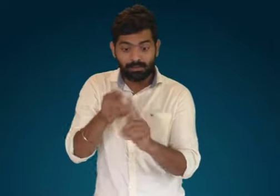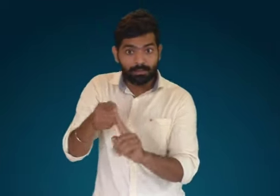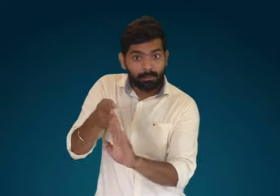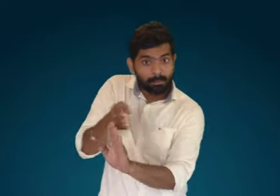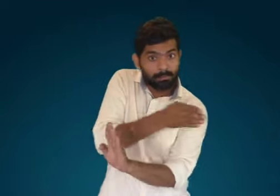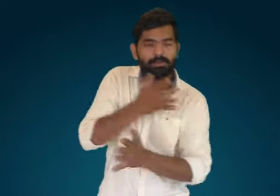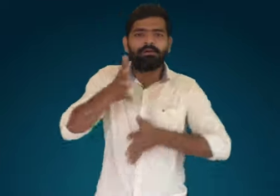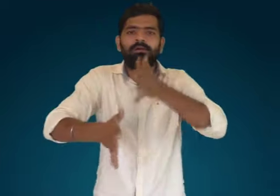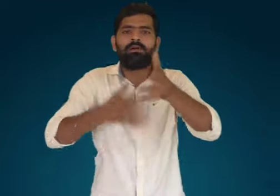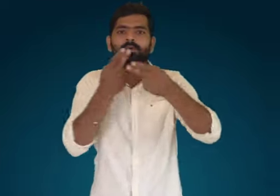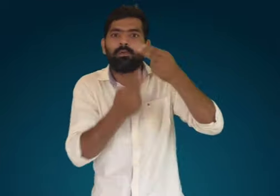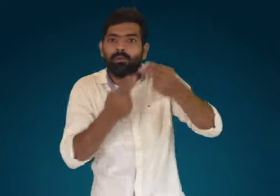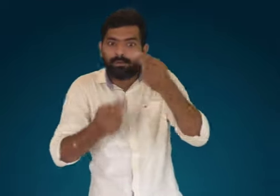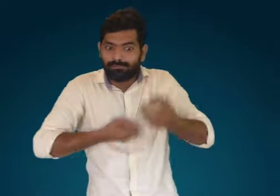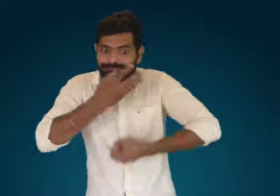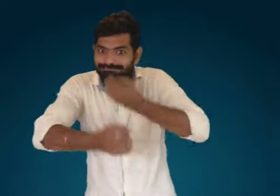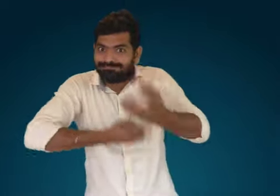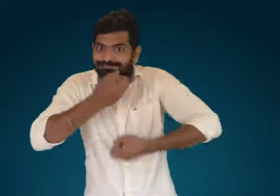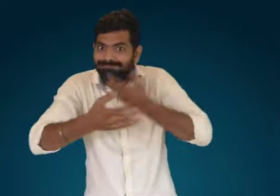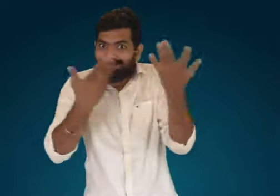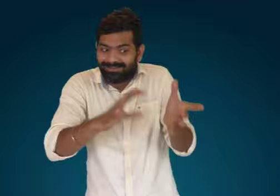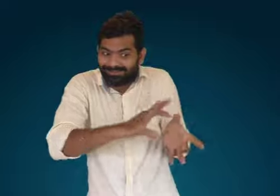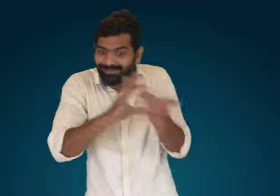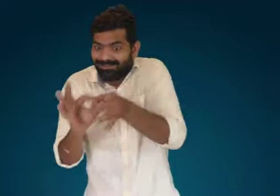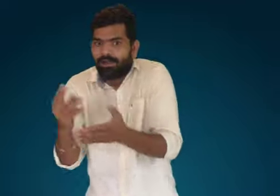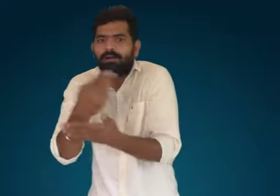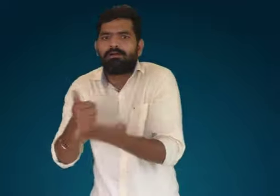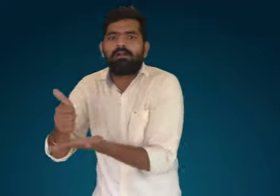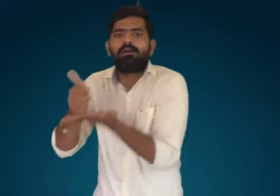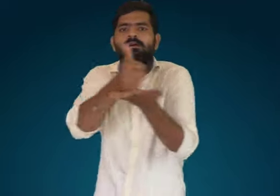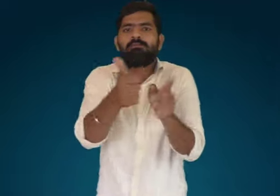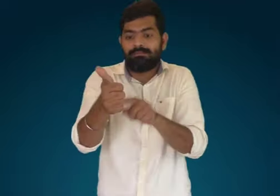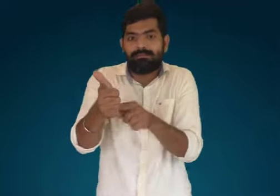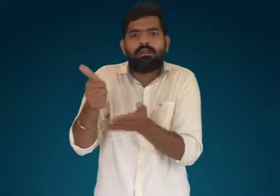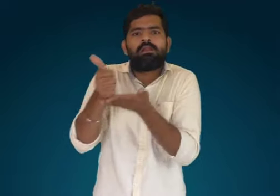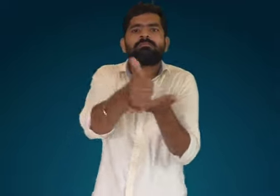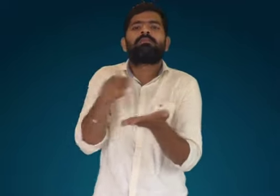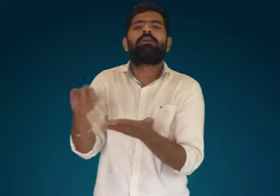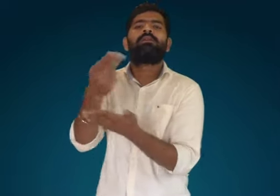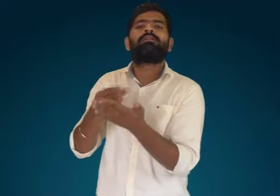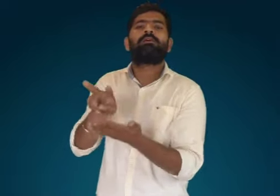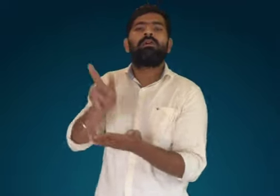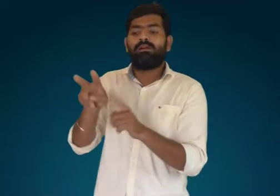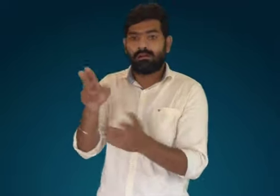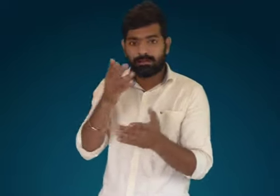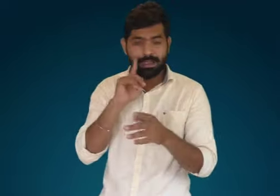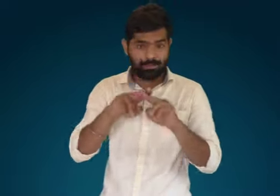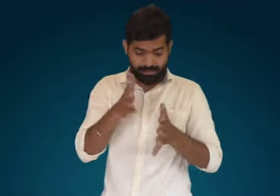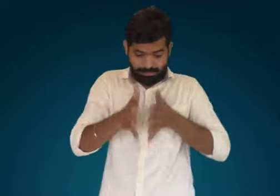this is related to standard 2. from the various topics i have been teaching i would like to share one important topic sign stories